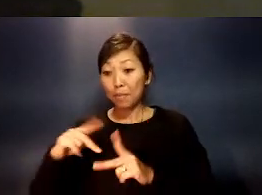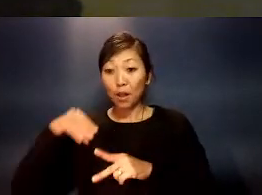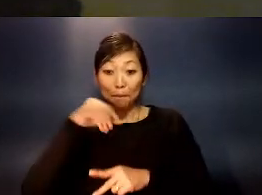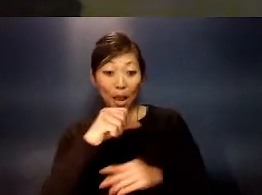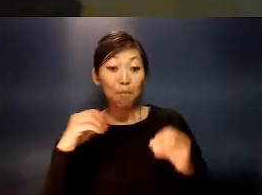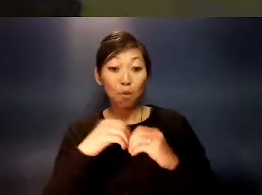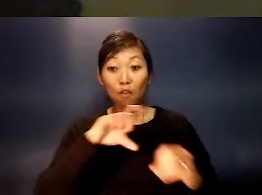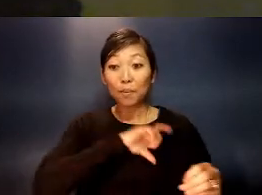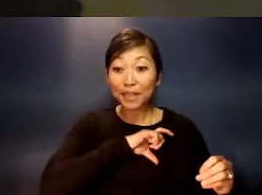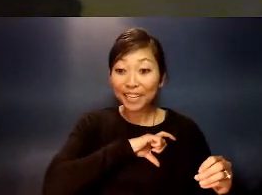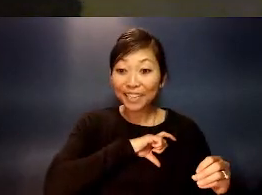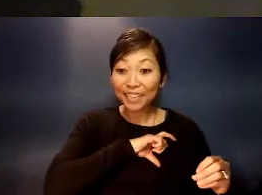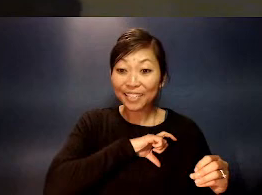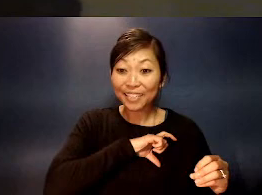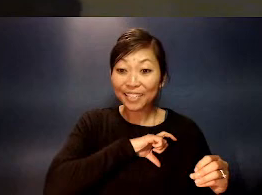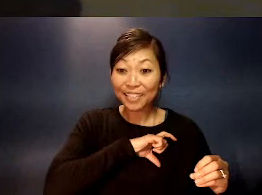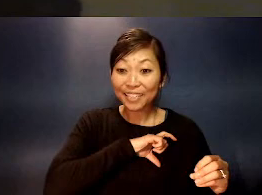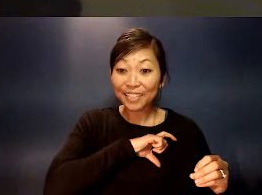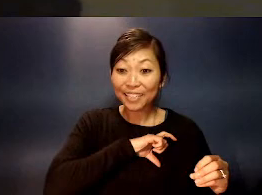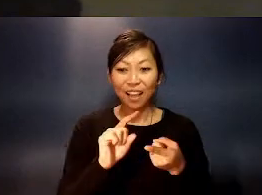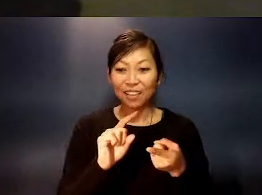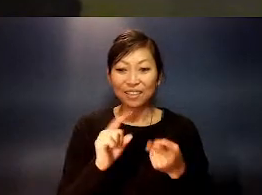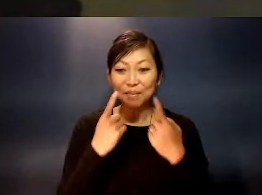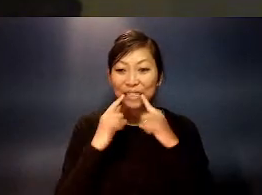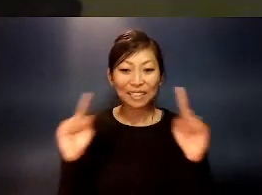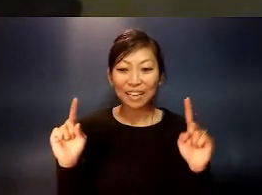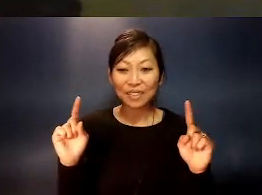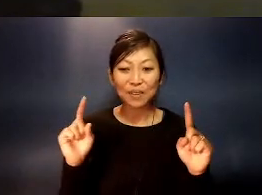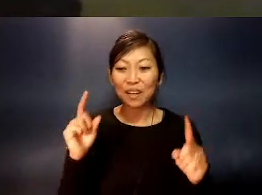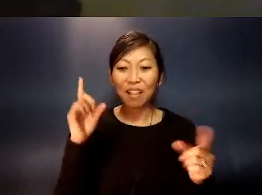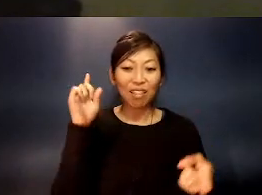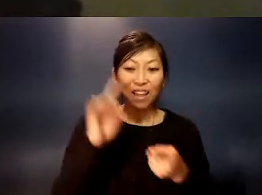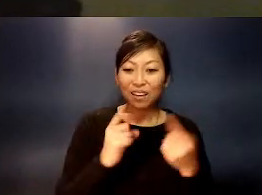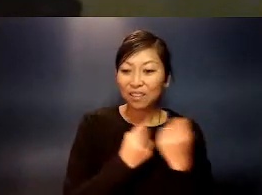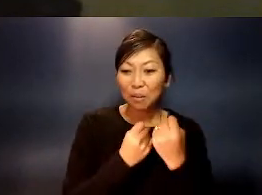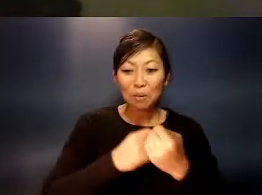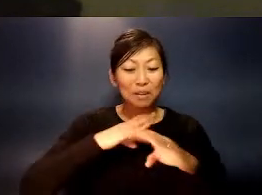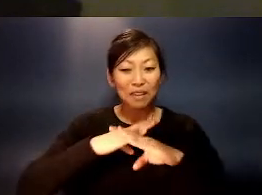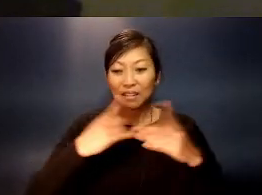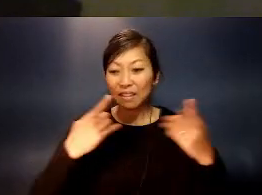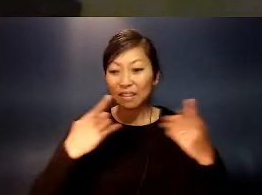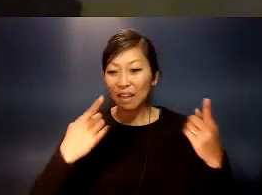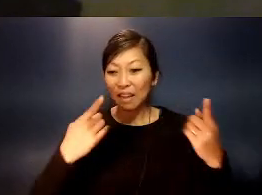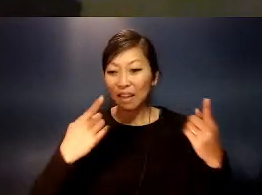BUDGET WITH A MORE BALANCED APPROACH TO SAFETY THAT HAS BEEN PROMISED TIME AND TIME AGAIN, INCLUDING IN A